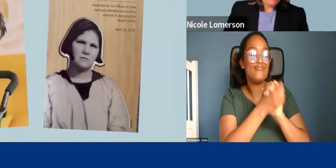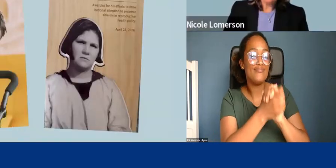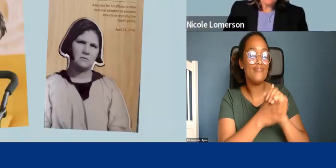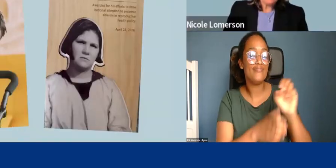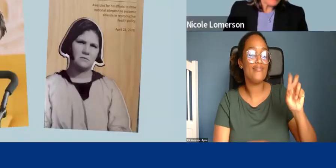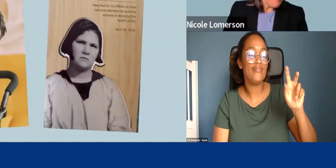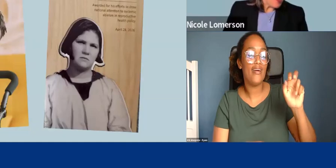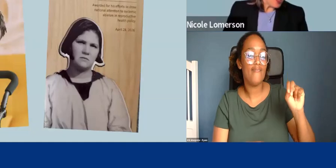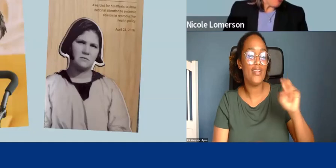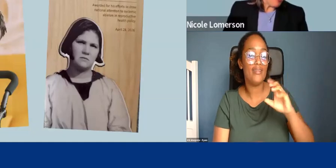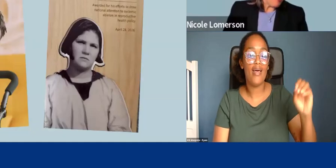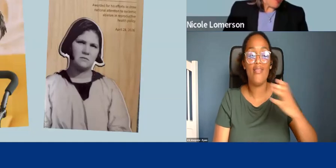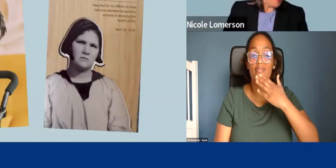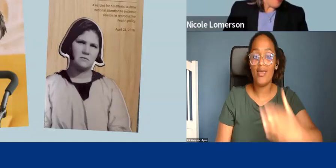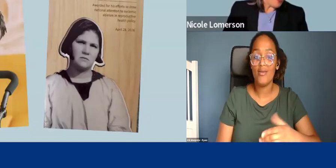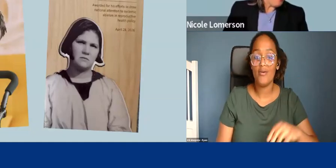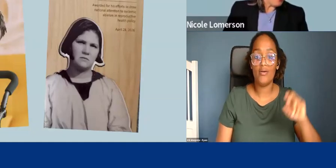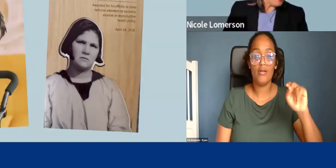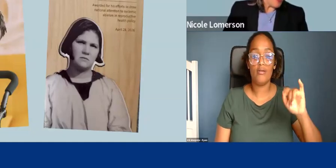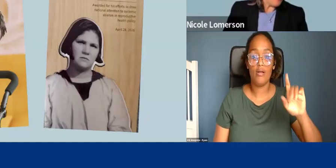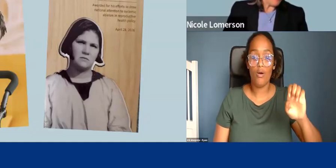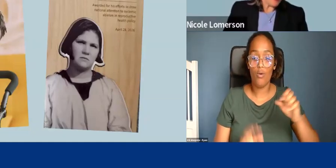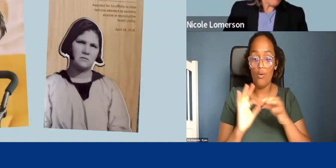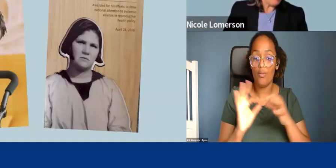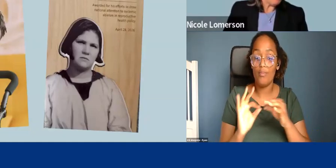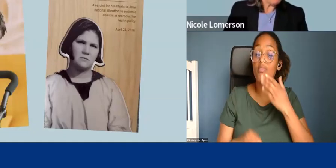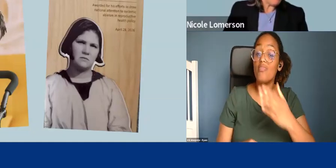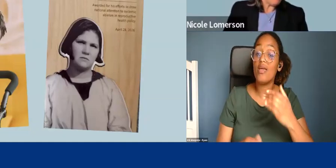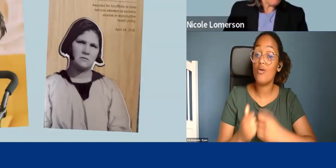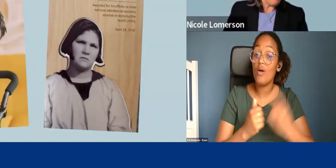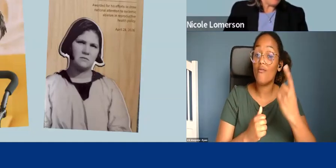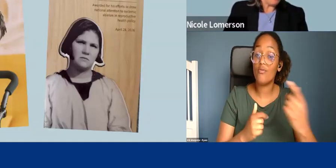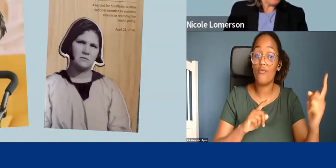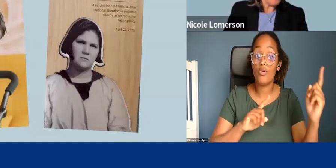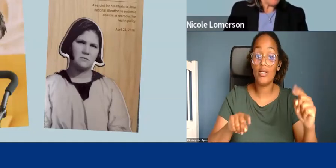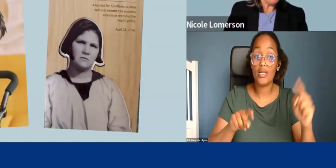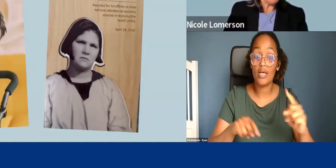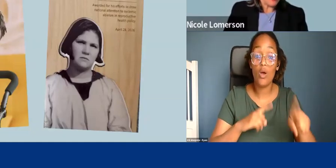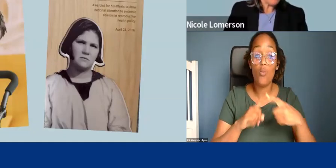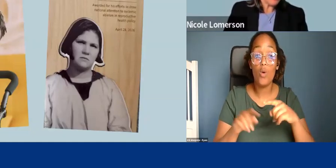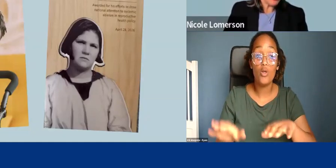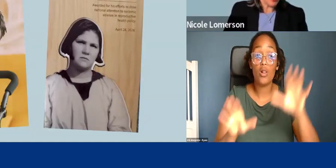Thanks so much, everyone. Thank you for attending. And when you leave the webinar, you'll see a link to